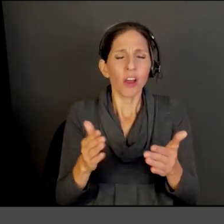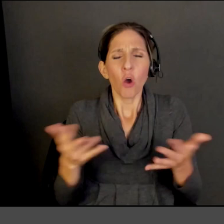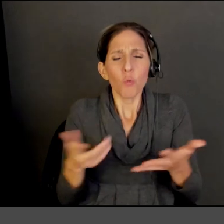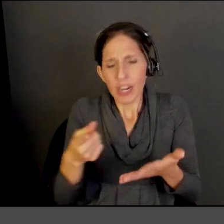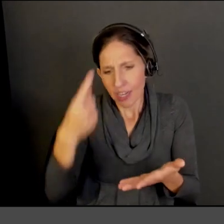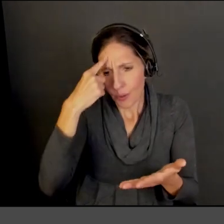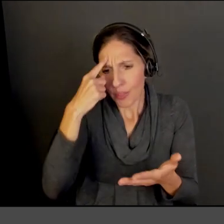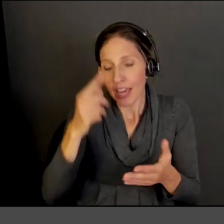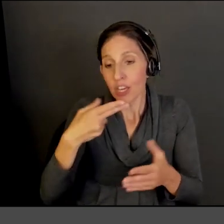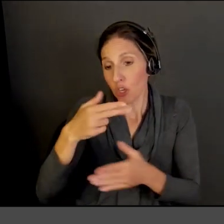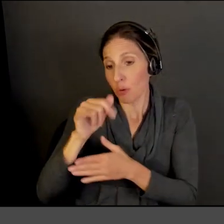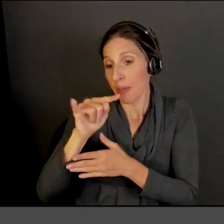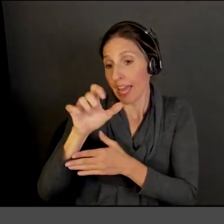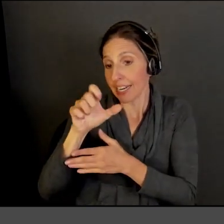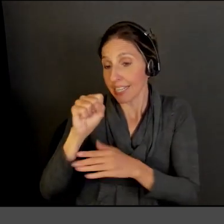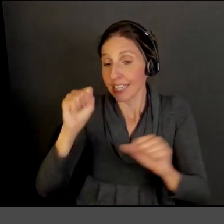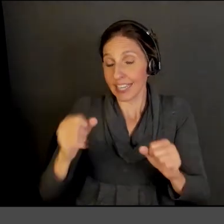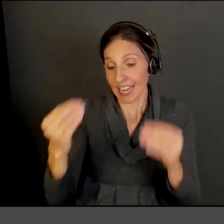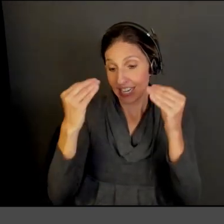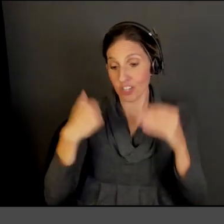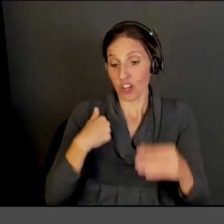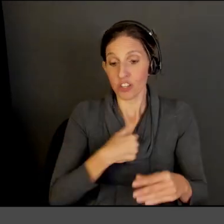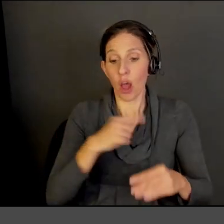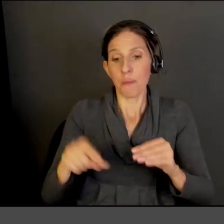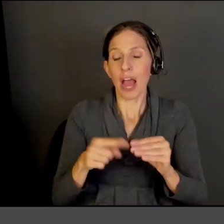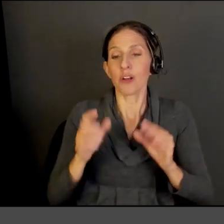WHY DON'T WE START WITH JUAN FILIPE? OKAY.